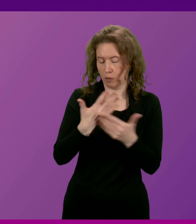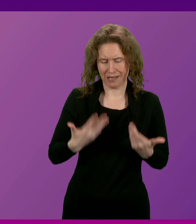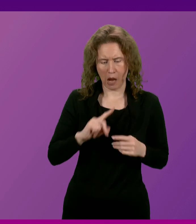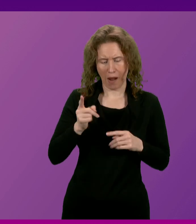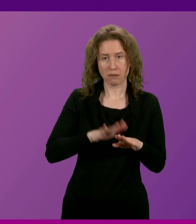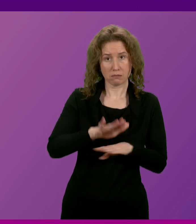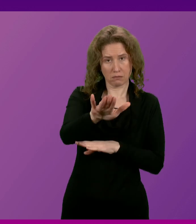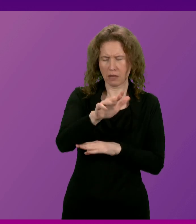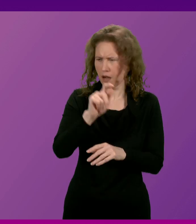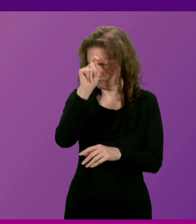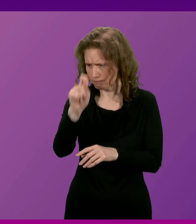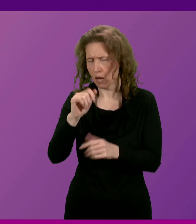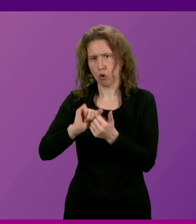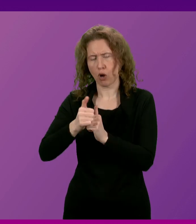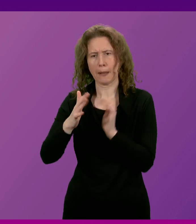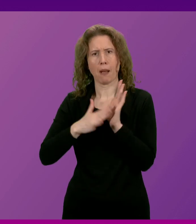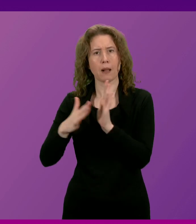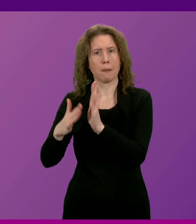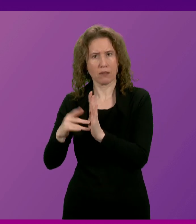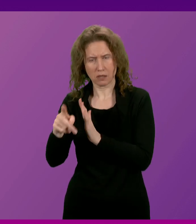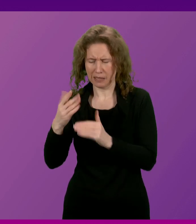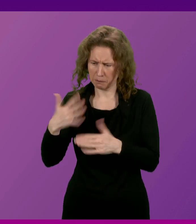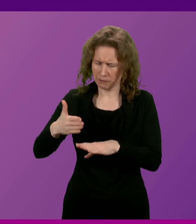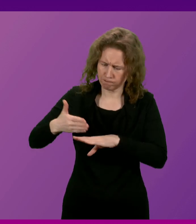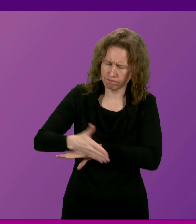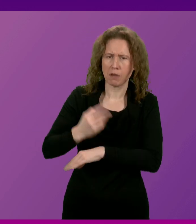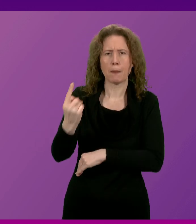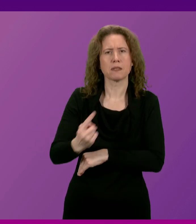I pay tribute to my colleague Michael Matheson for his efforts in articulating